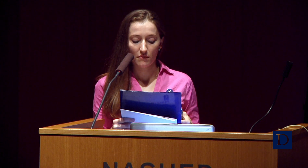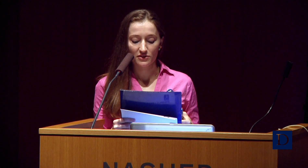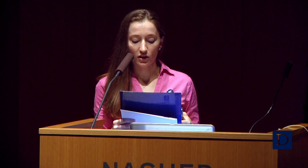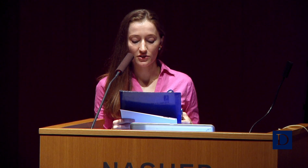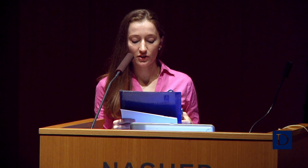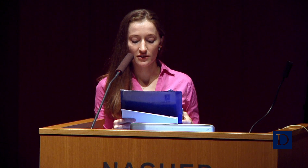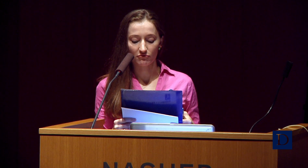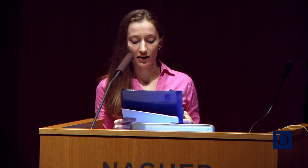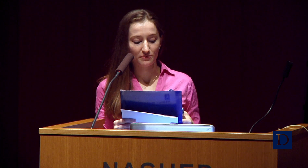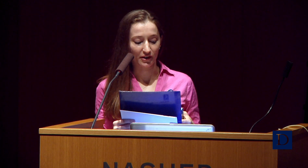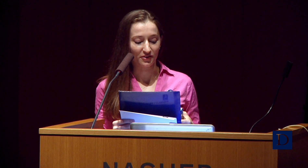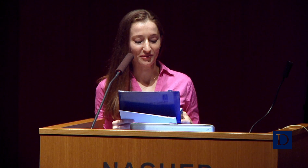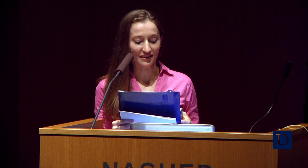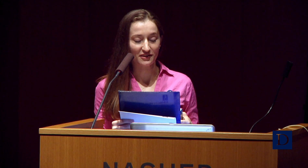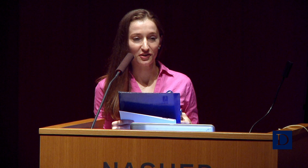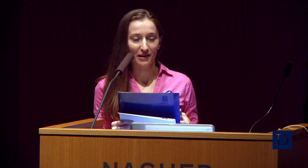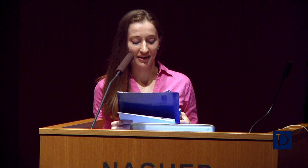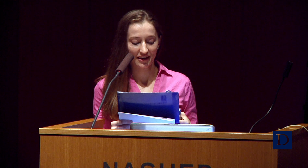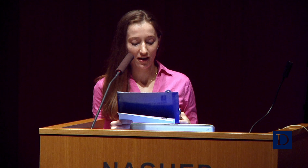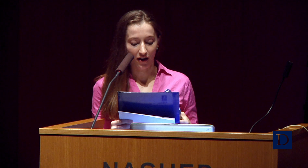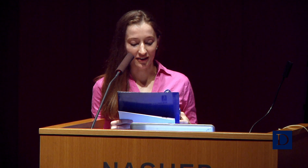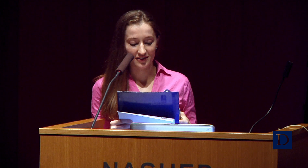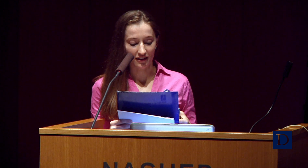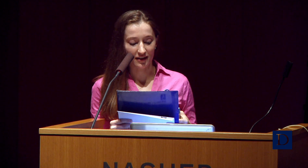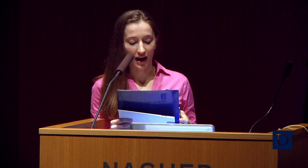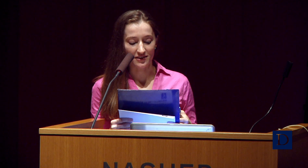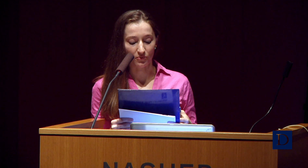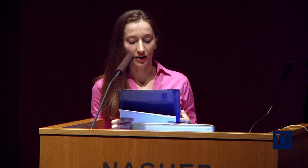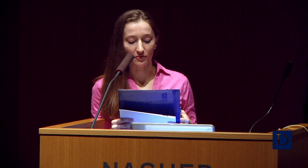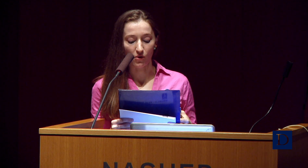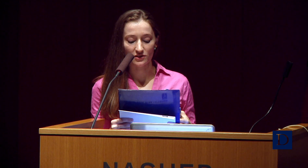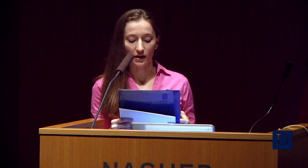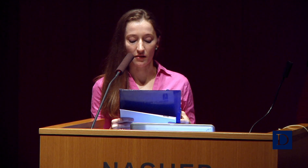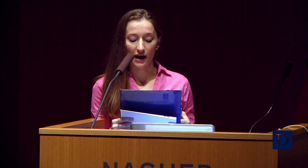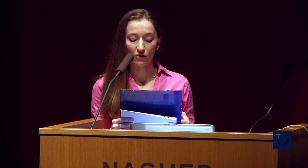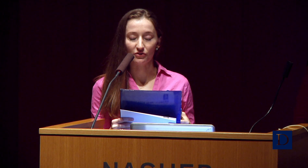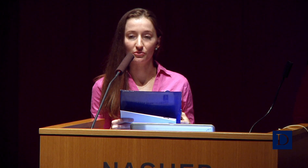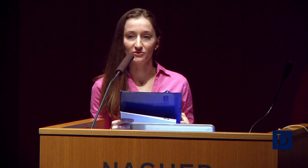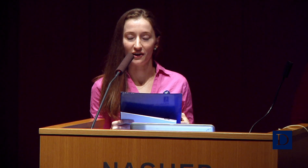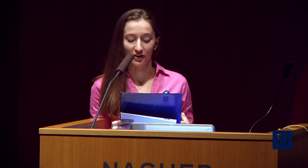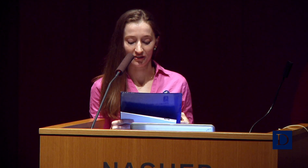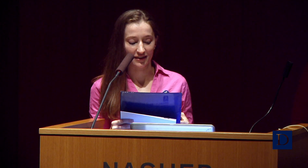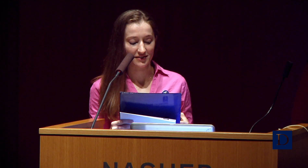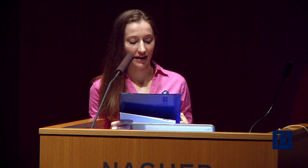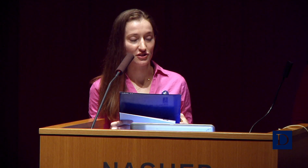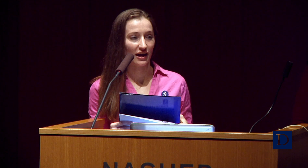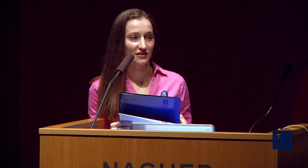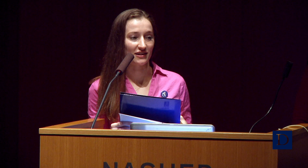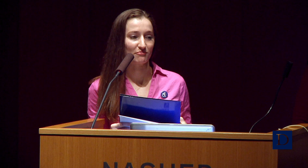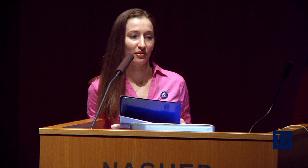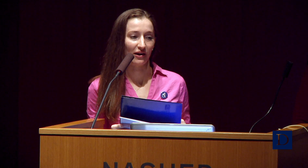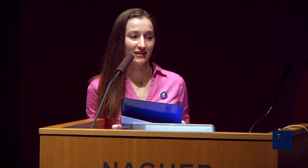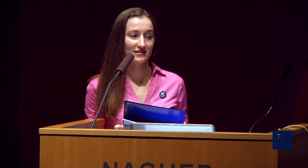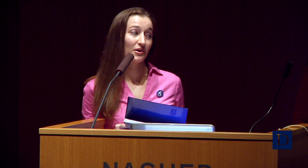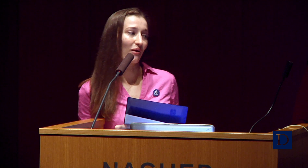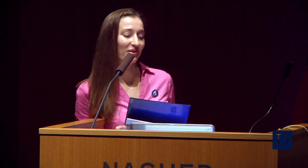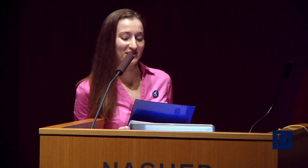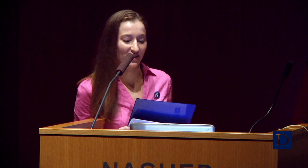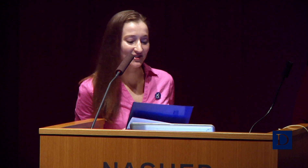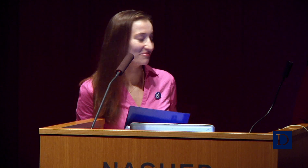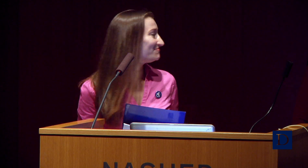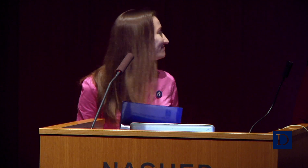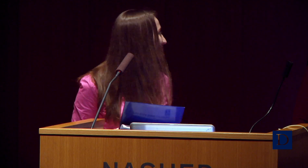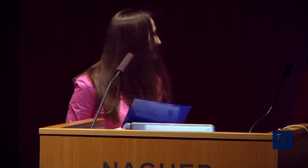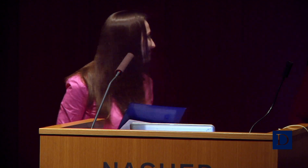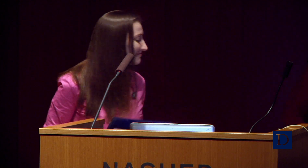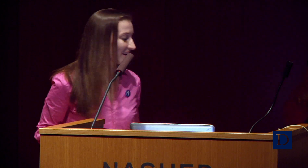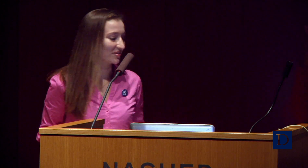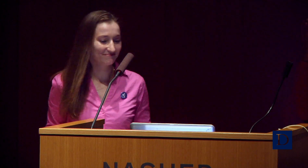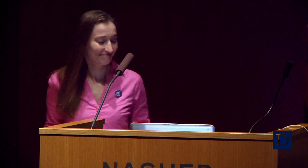Mr. Hunter is a rare spirit who believes in the humanity arts as one of the most powerful tools on earth to instigate change and spread awareness. Welcome Mr. Hunter.